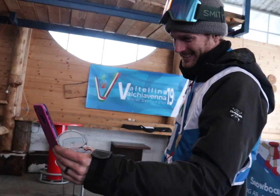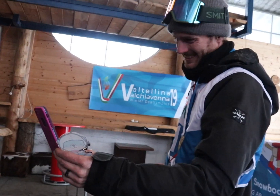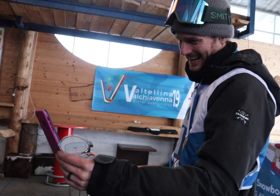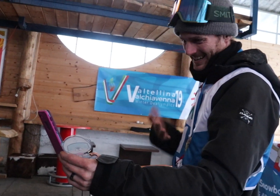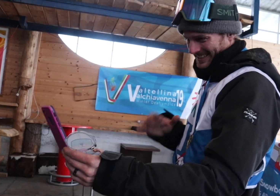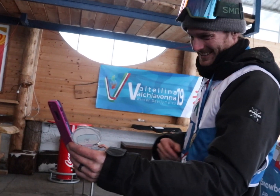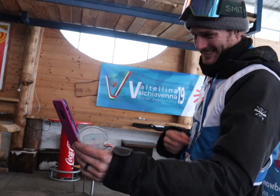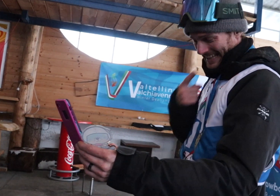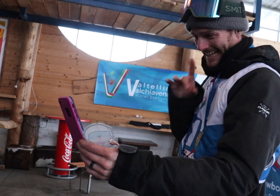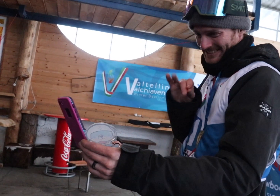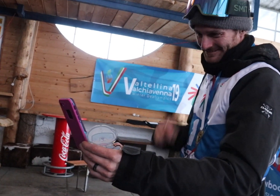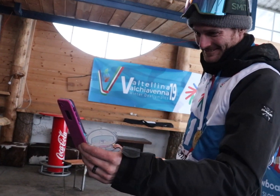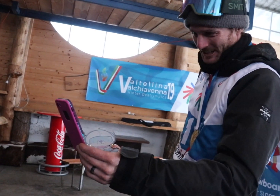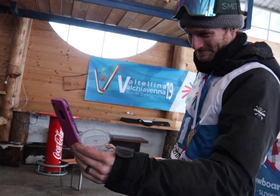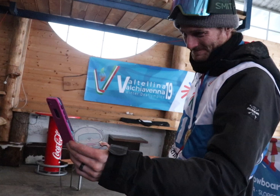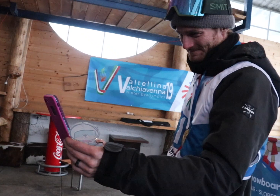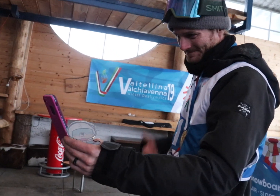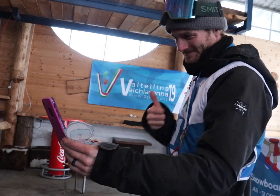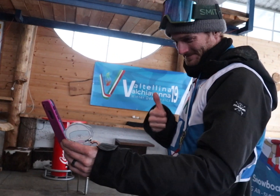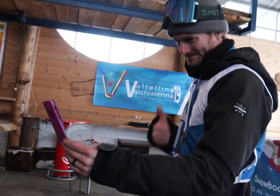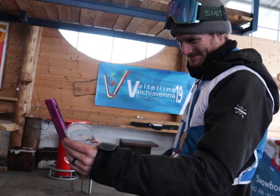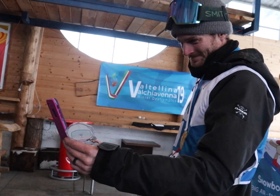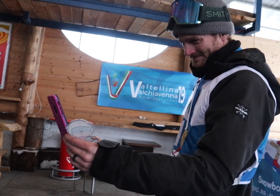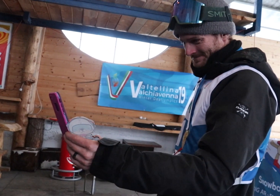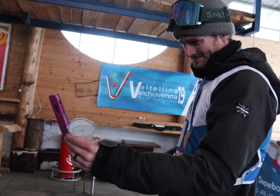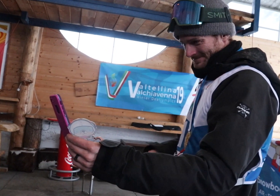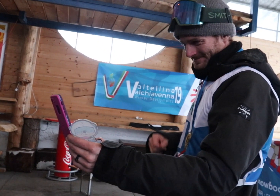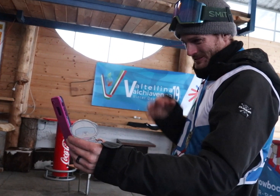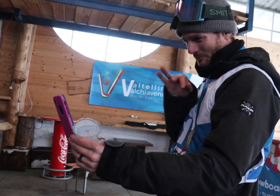I finally did it. It was worth it.